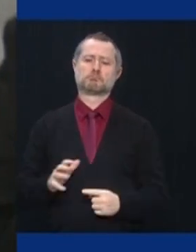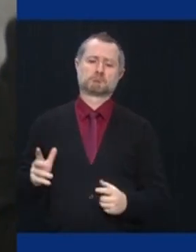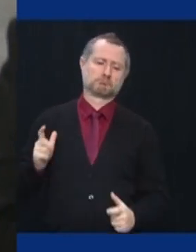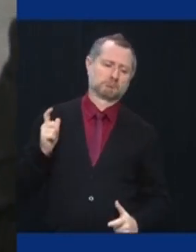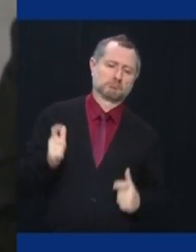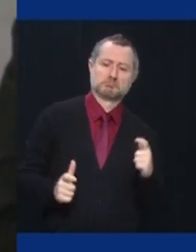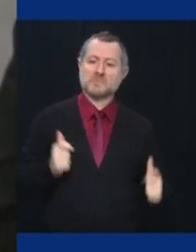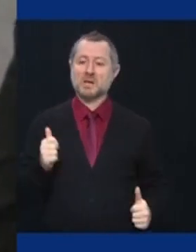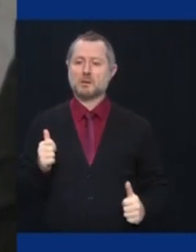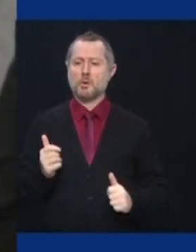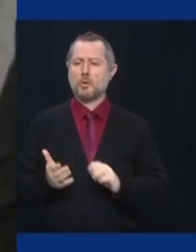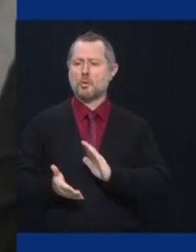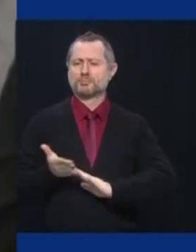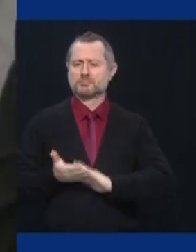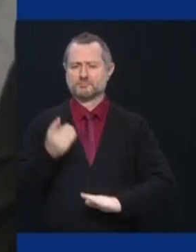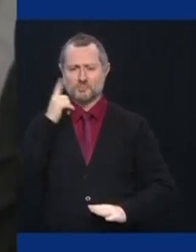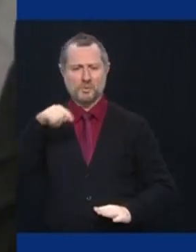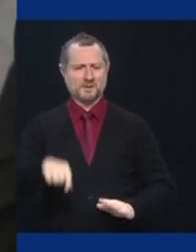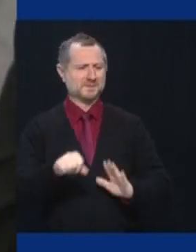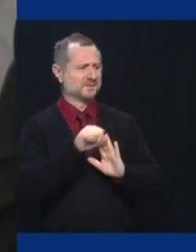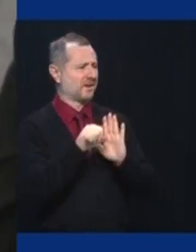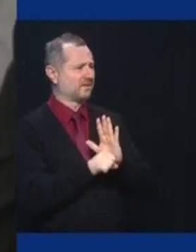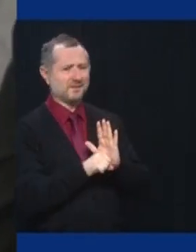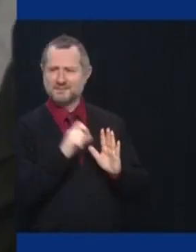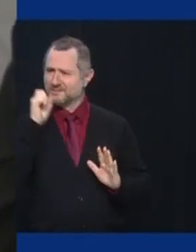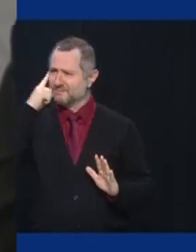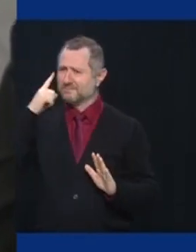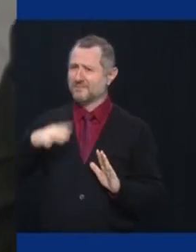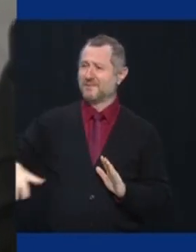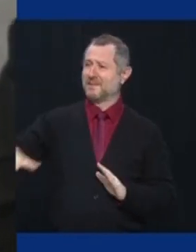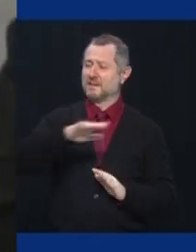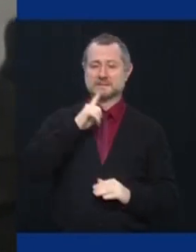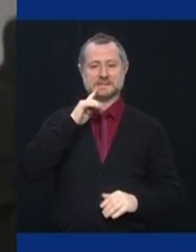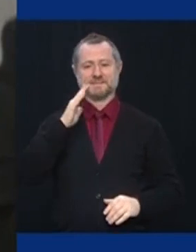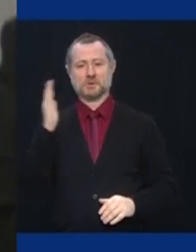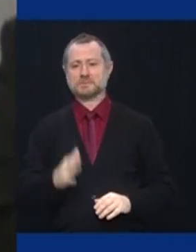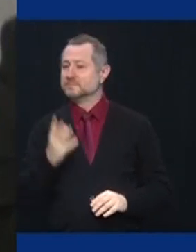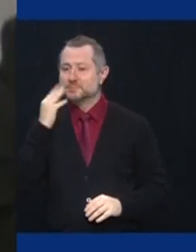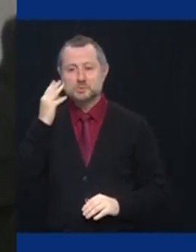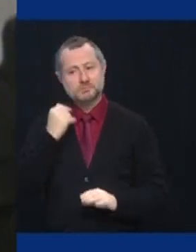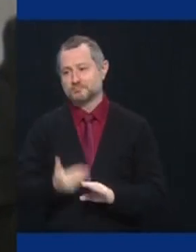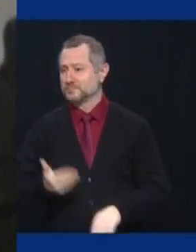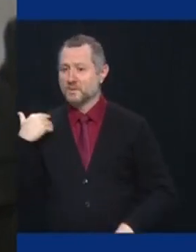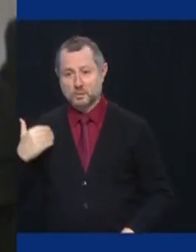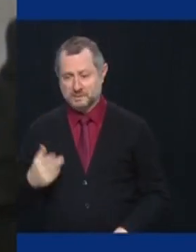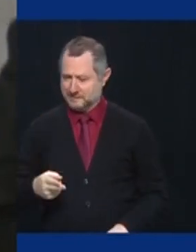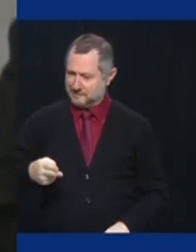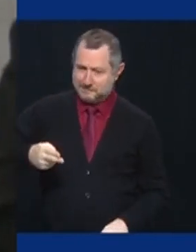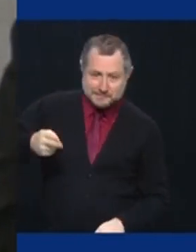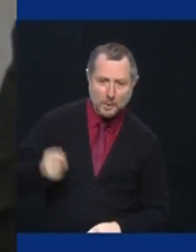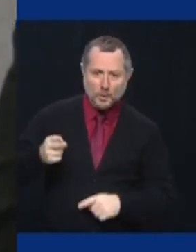BUT YOU HAVE TO MAKE THE VACCINE, DISTRIBUTE THE VACCINE WHICH IS A MASSIVE GOVERNMENTAL OPERATION.